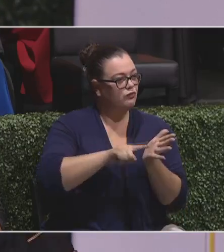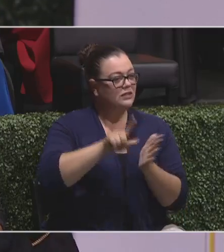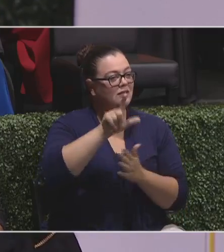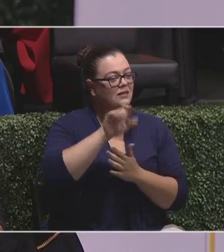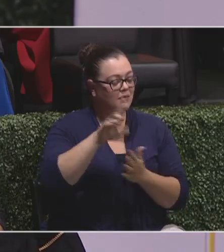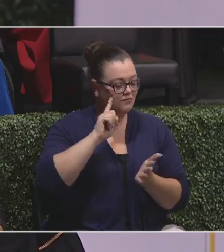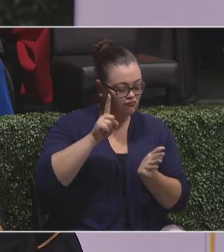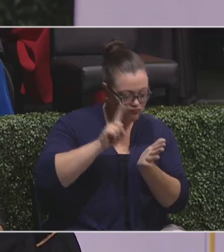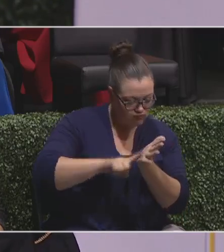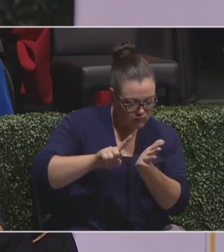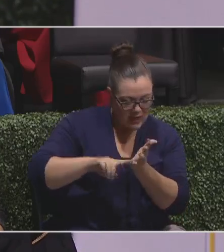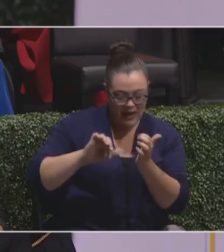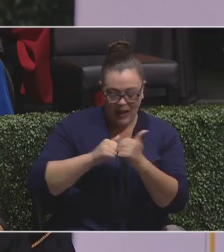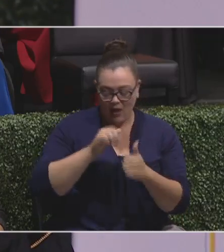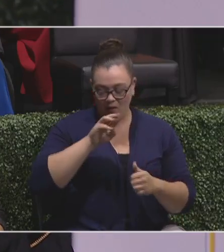STATE LA,